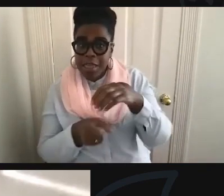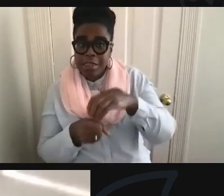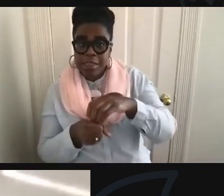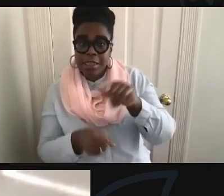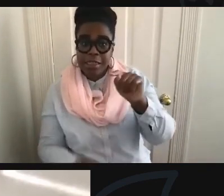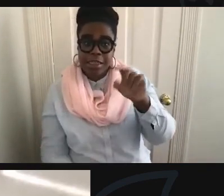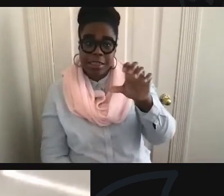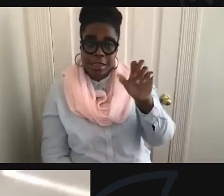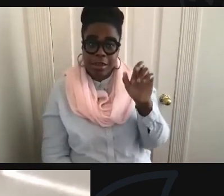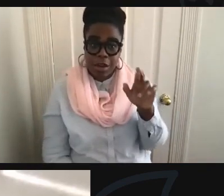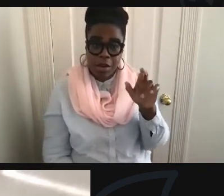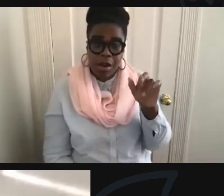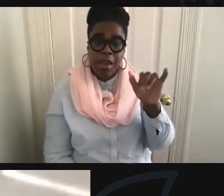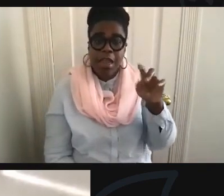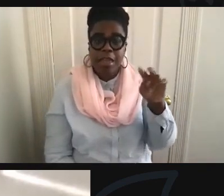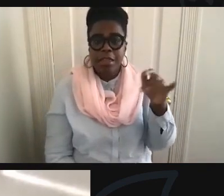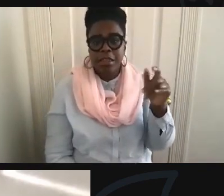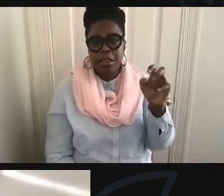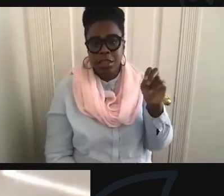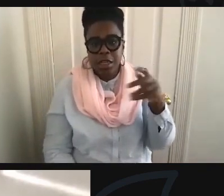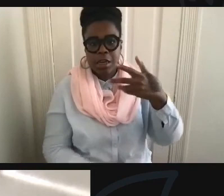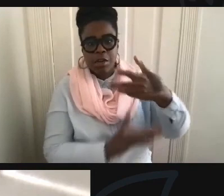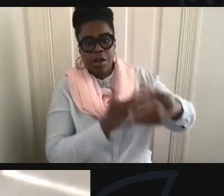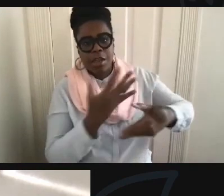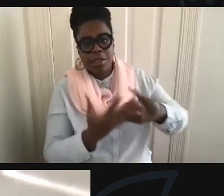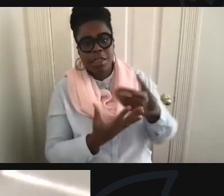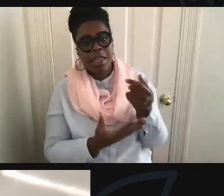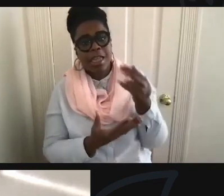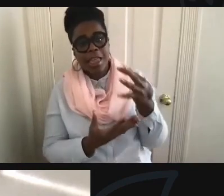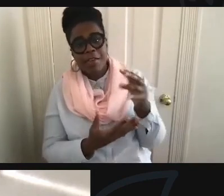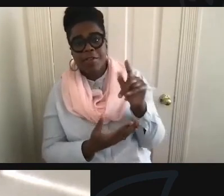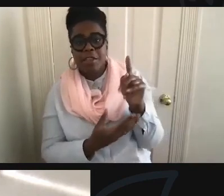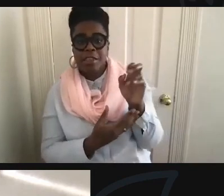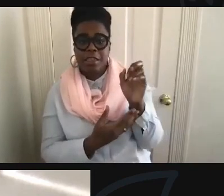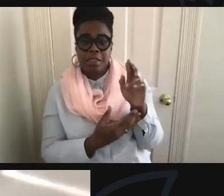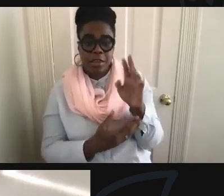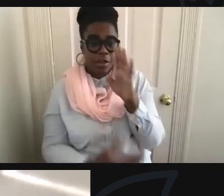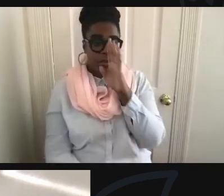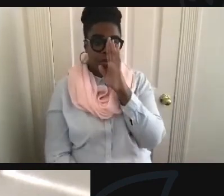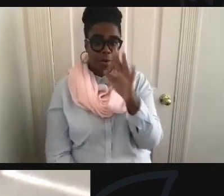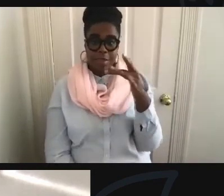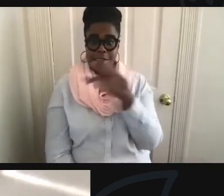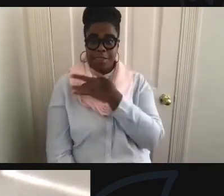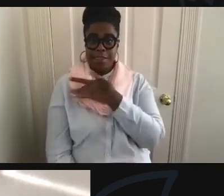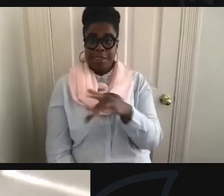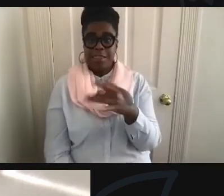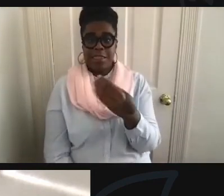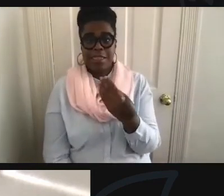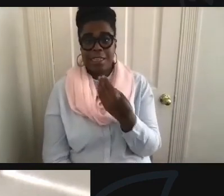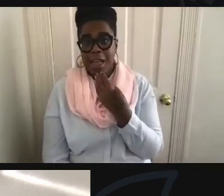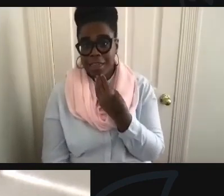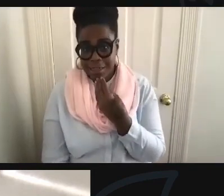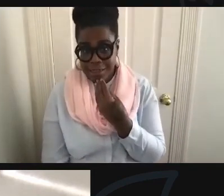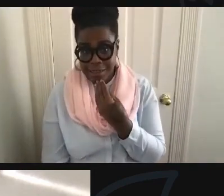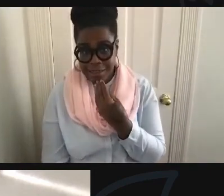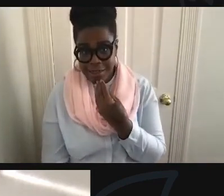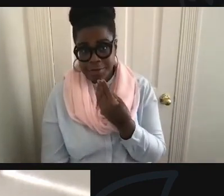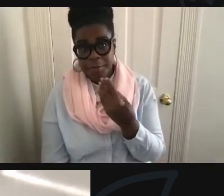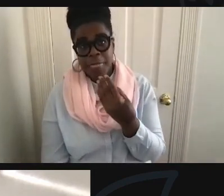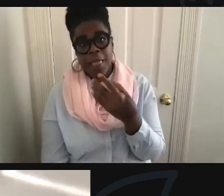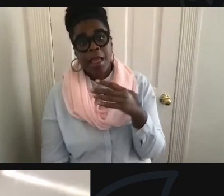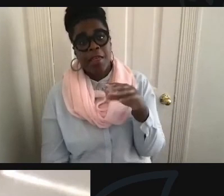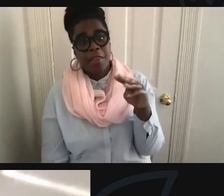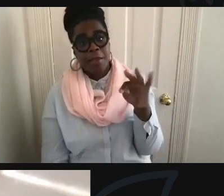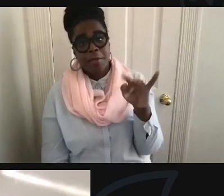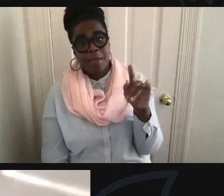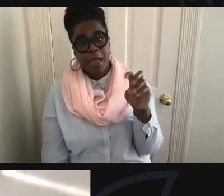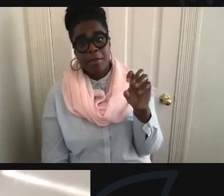antigen interactions to understand whether the TCR is or directly sensing diet and about the metabolism. Question. Our